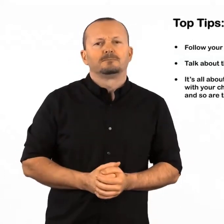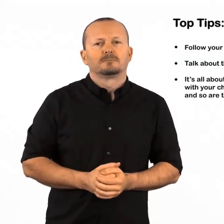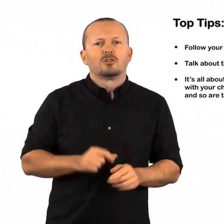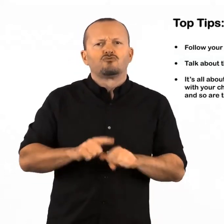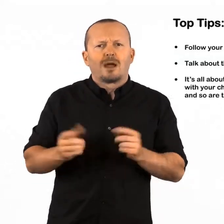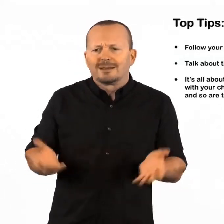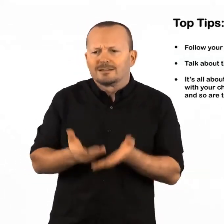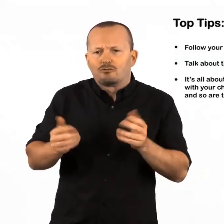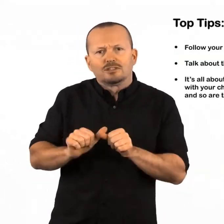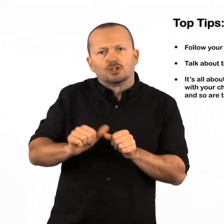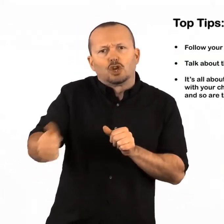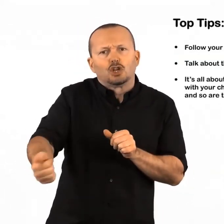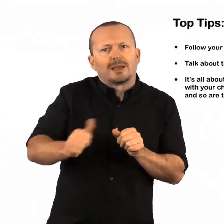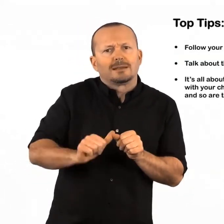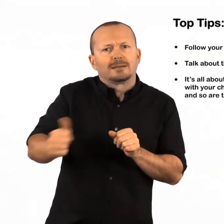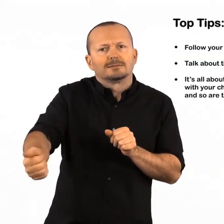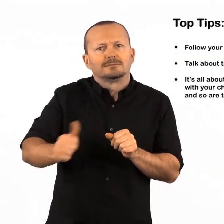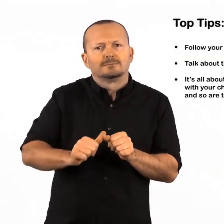Take turns